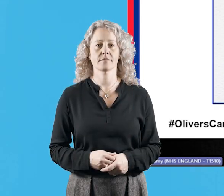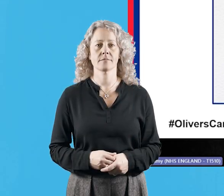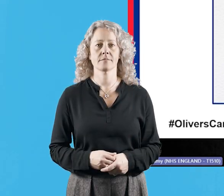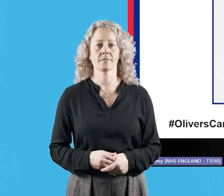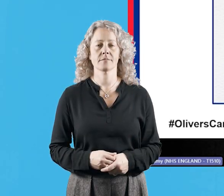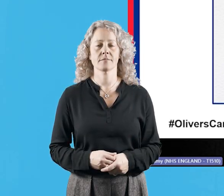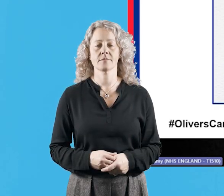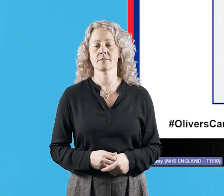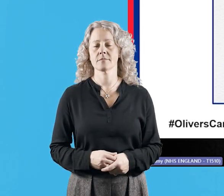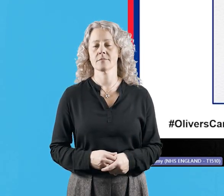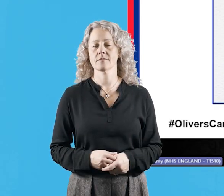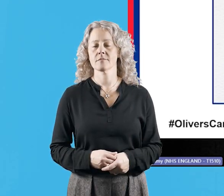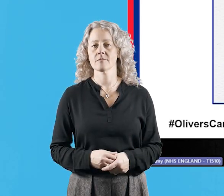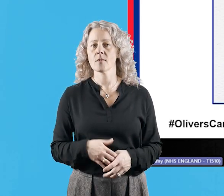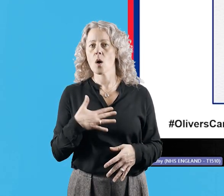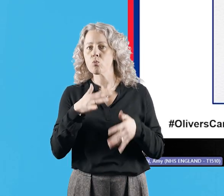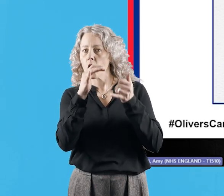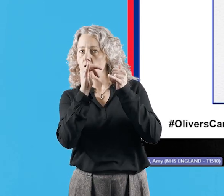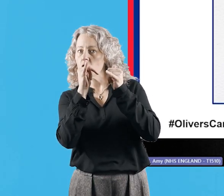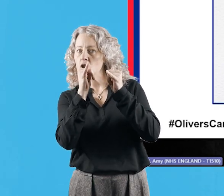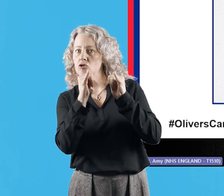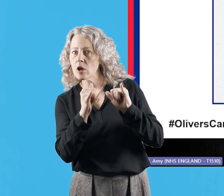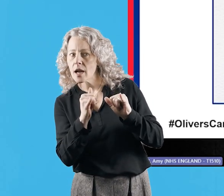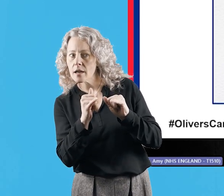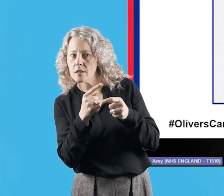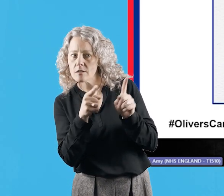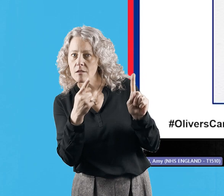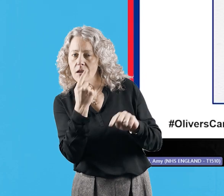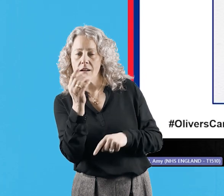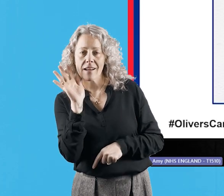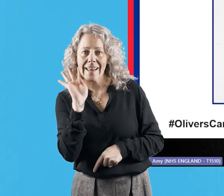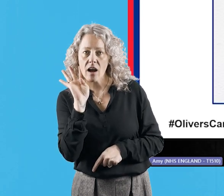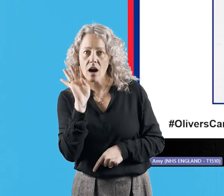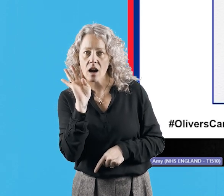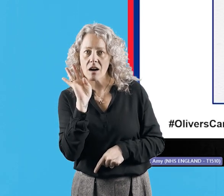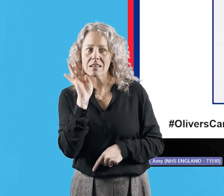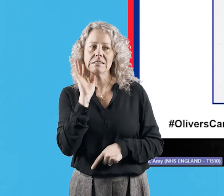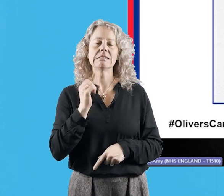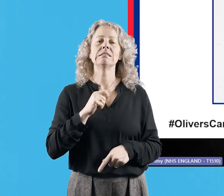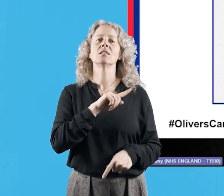Good morning everyone. I'm just gonna check that everyone can hear. I do